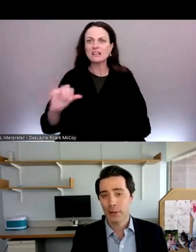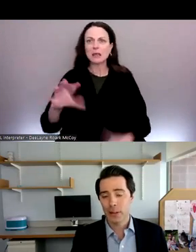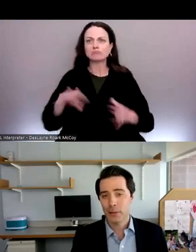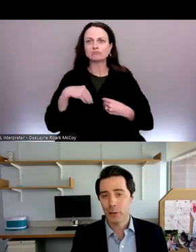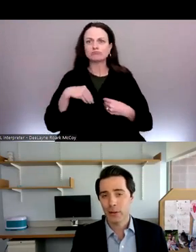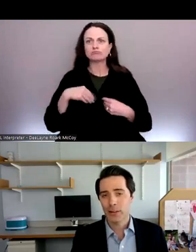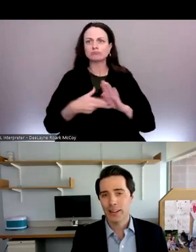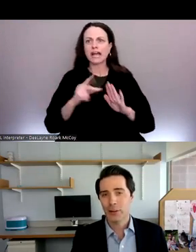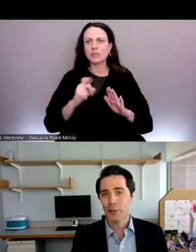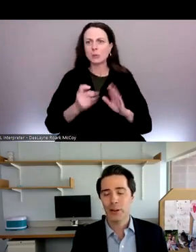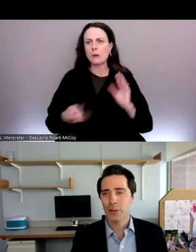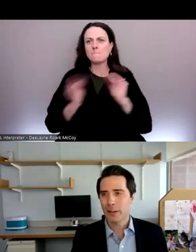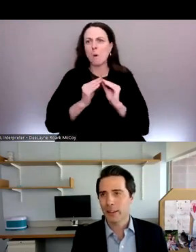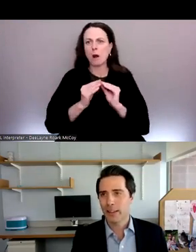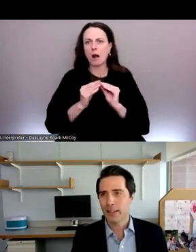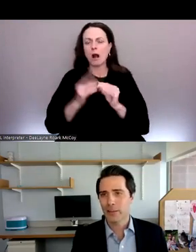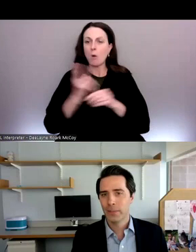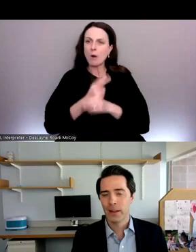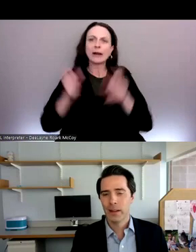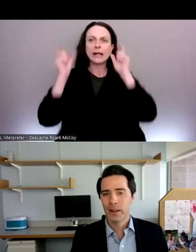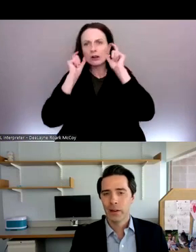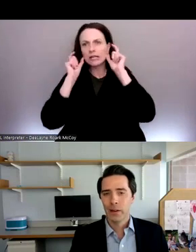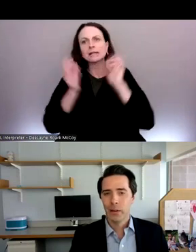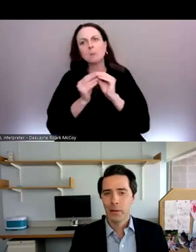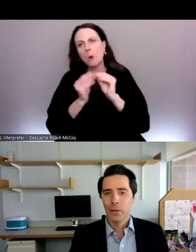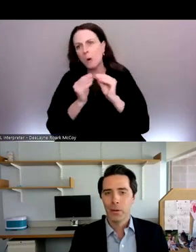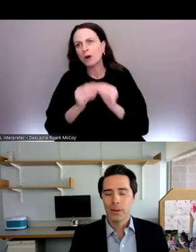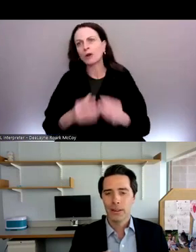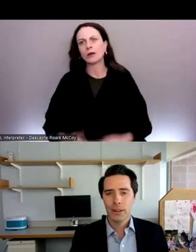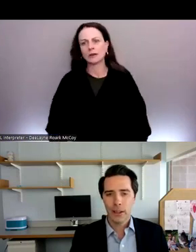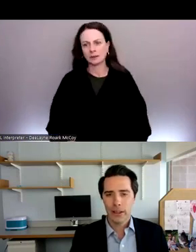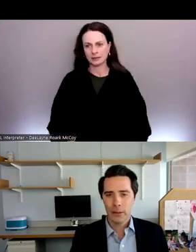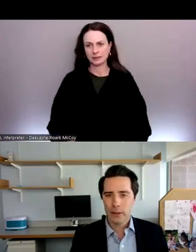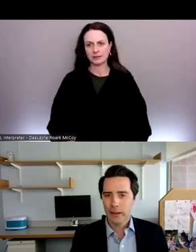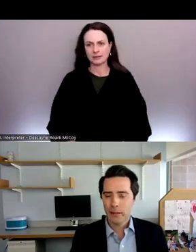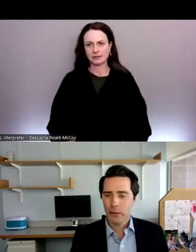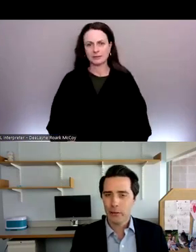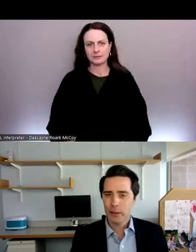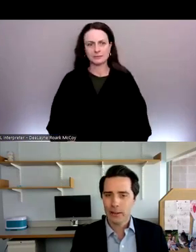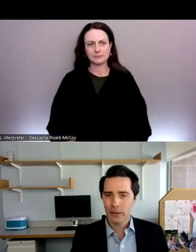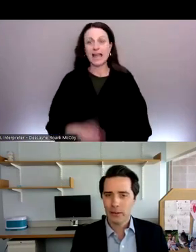diagnosis more and she was wearing her hearing aids